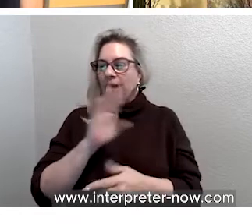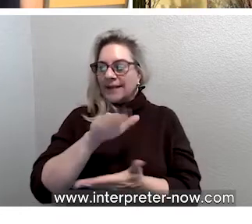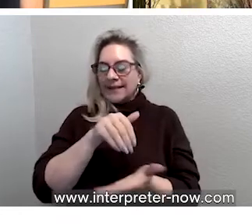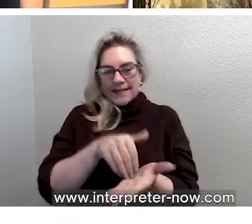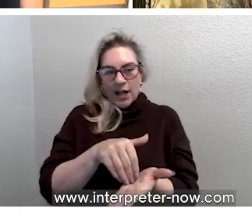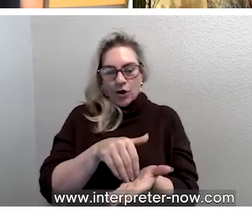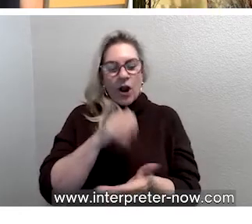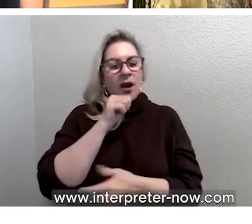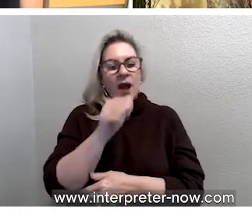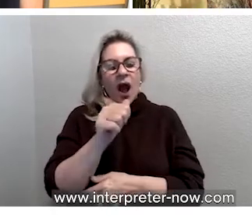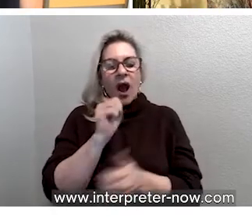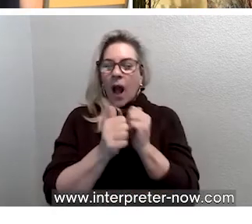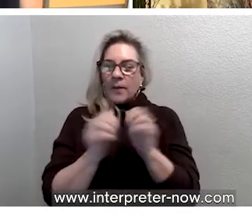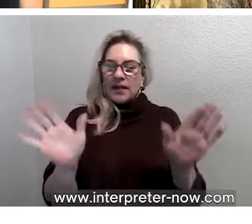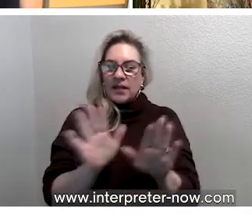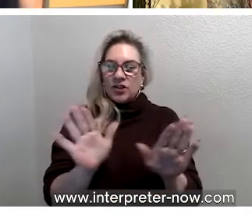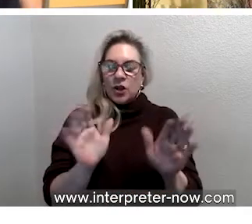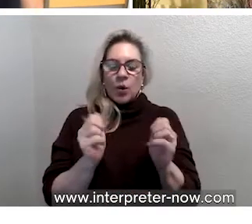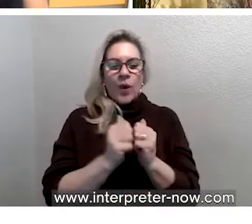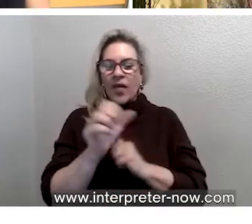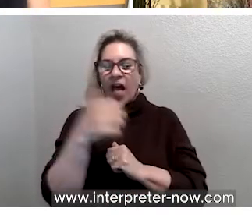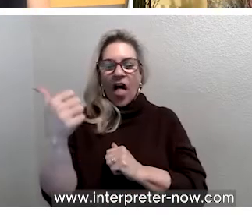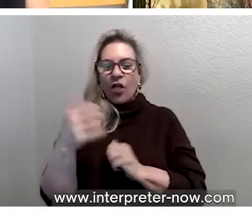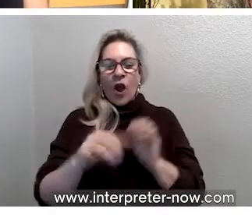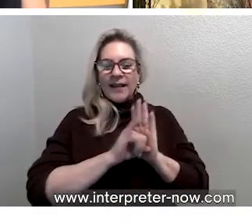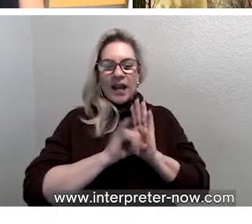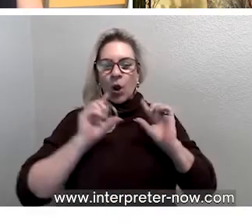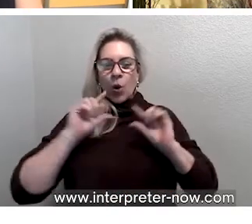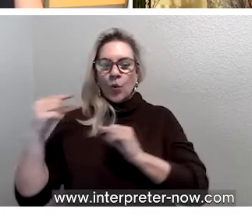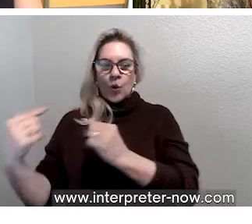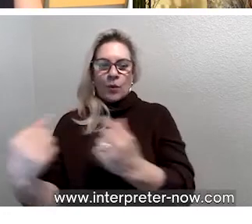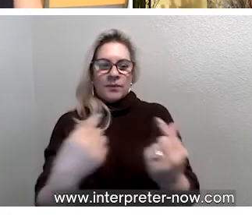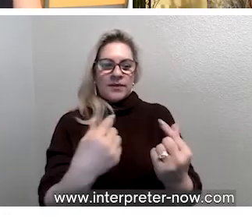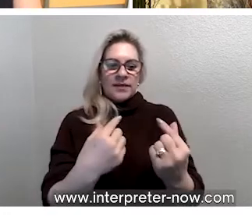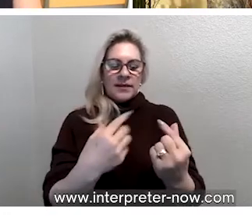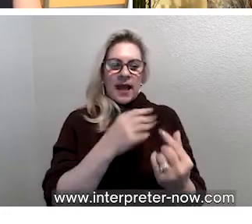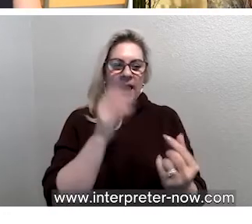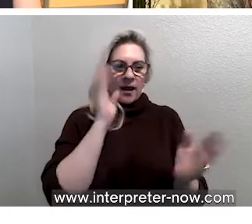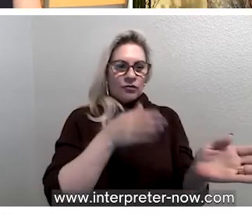be in competition with other identity groups and them having attention and inclusion work